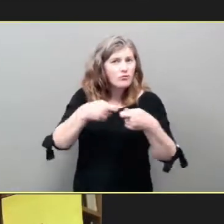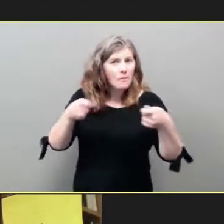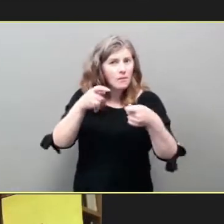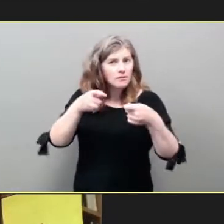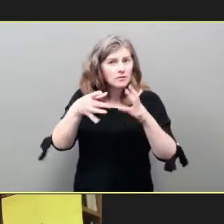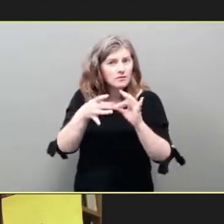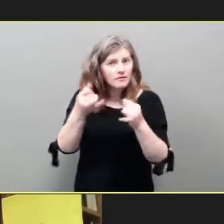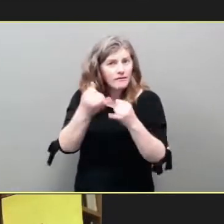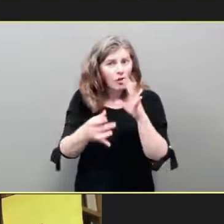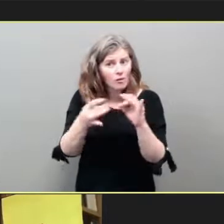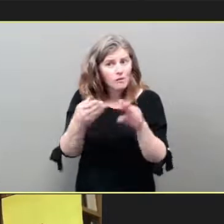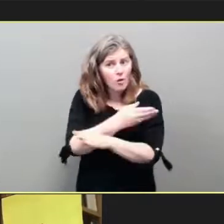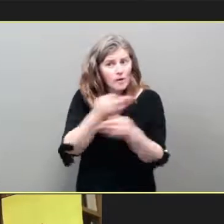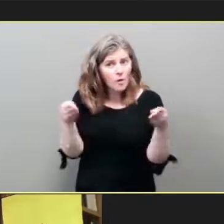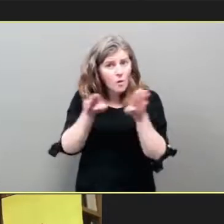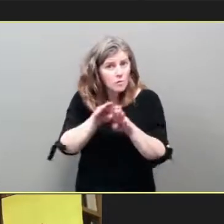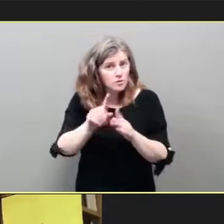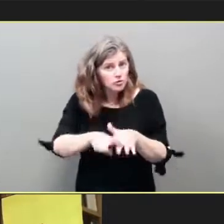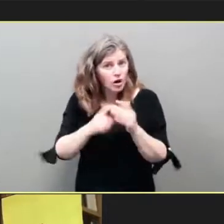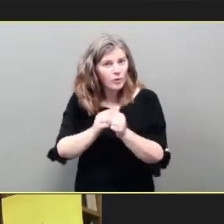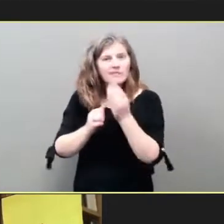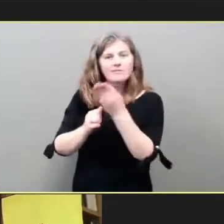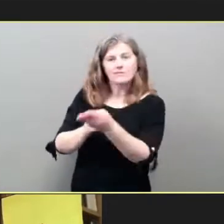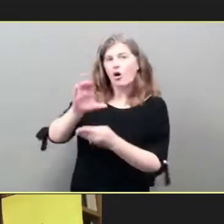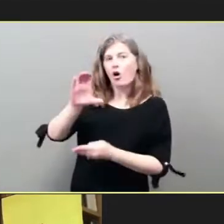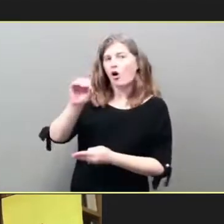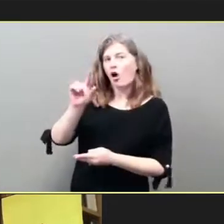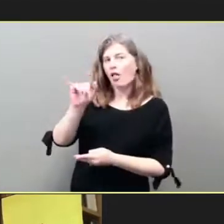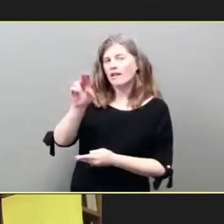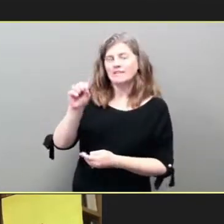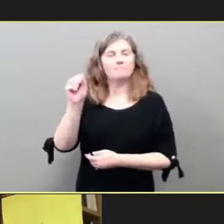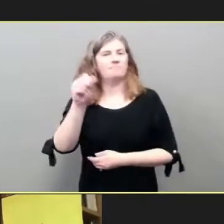we close? I'll start with you, secretary Collins. Yes. Well thank you.